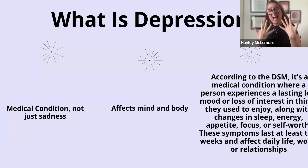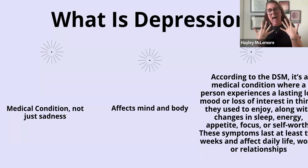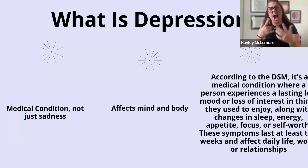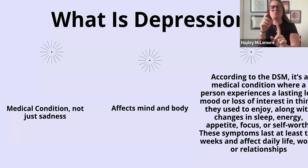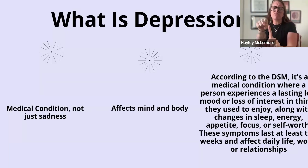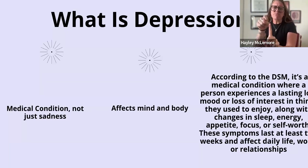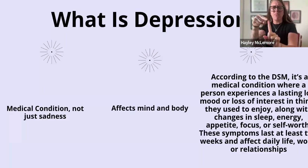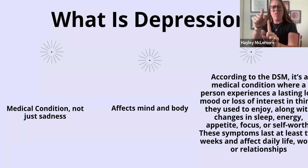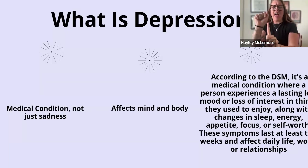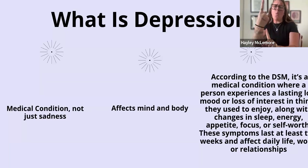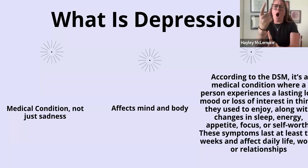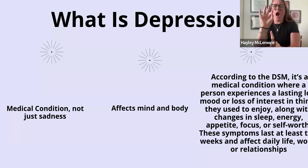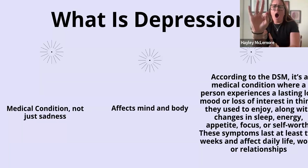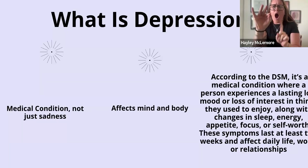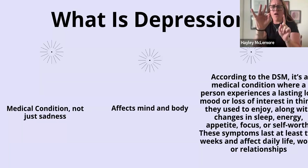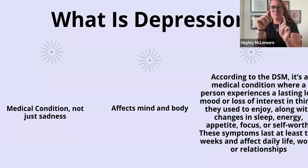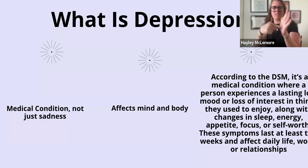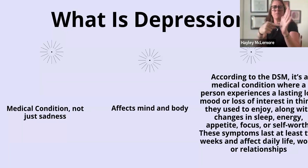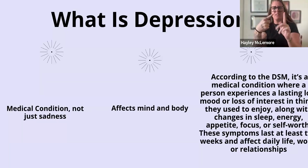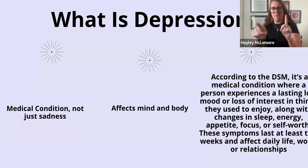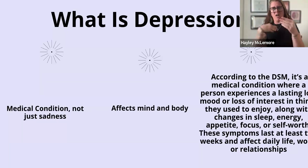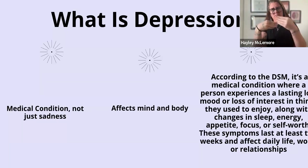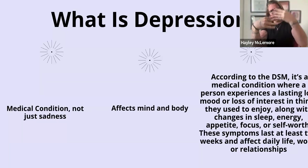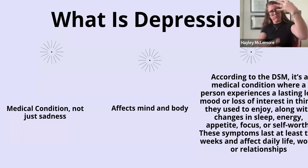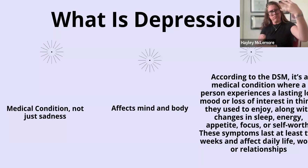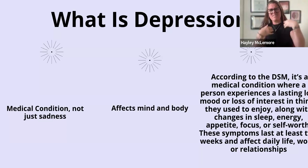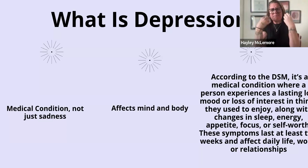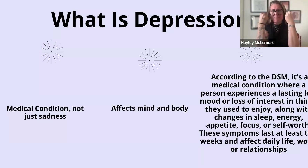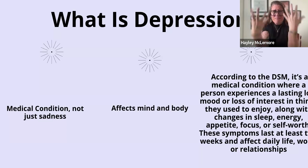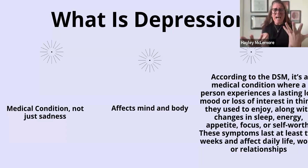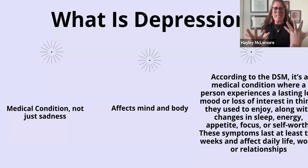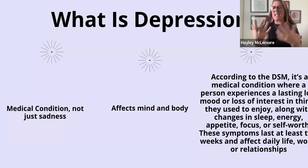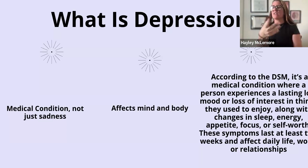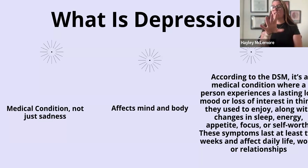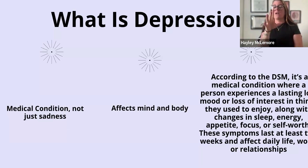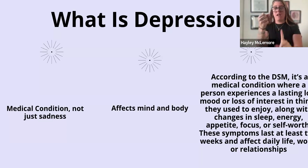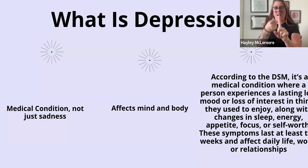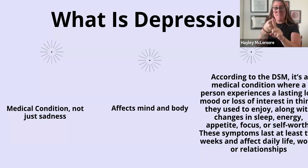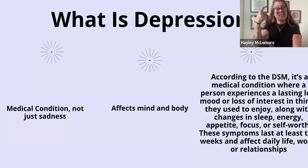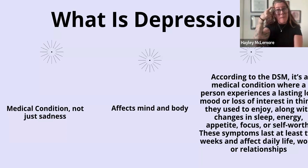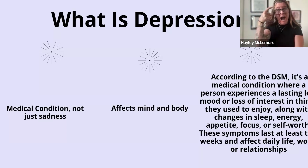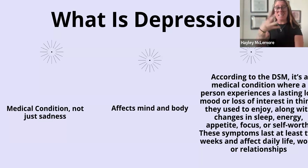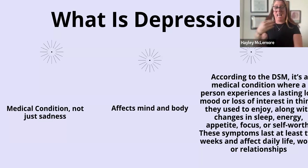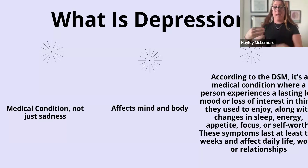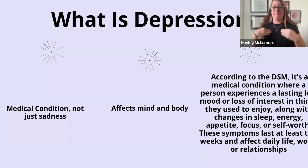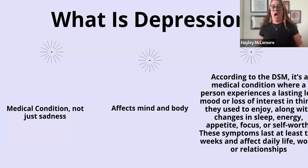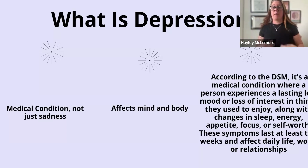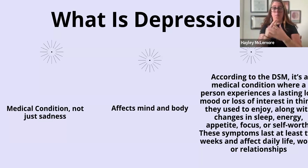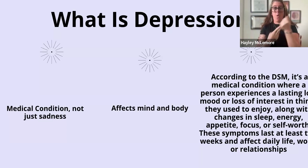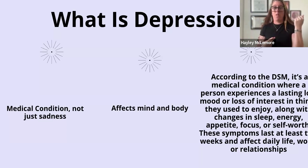It's not just sadness. Sure, sadness is one symptom of depression, but there's also many other symptoms of depression.